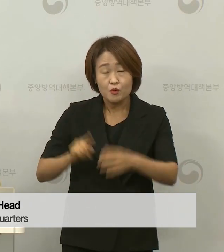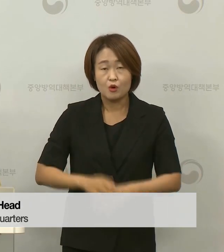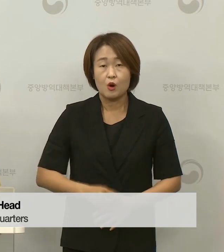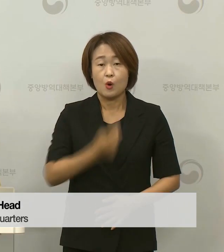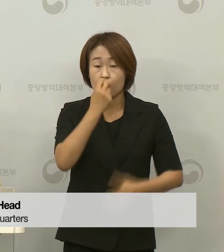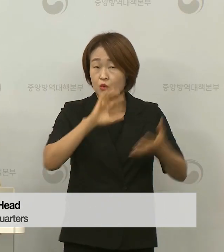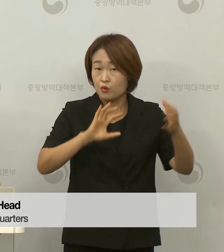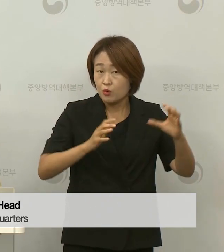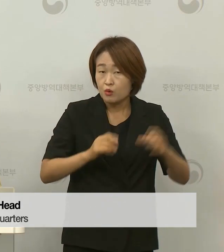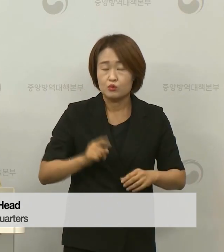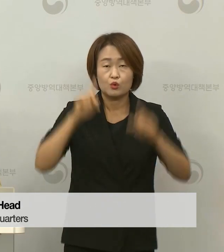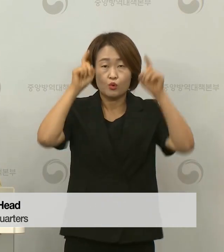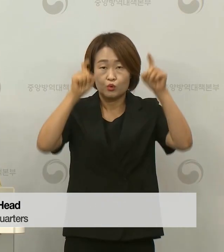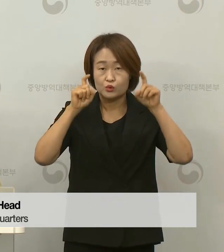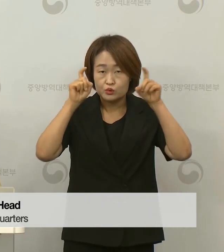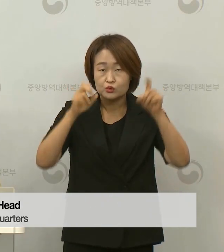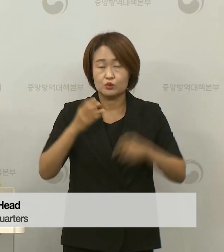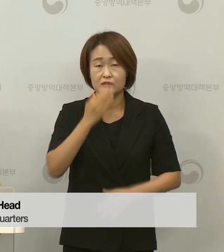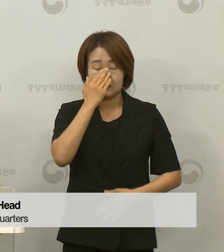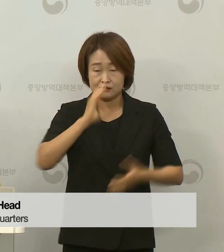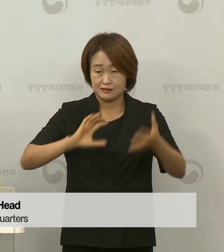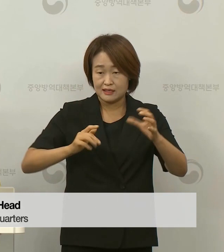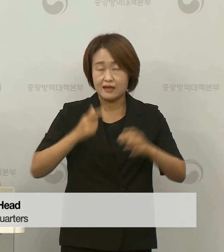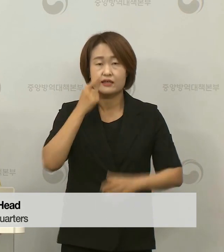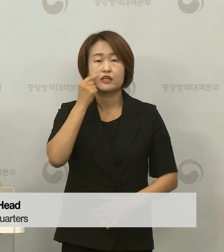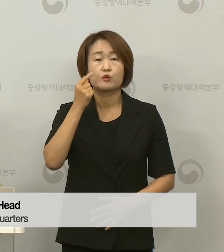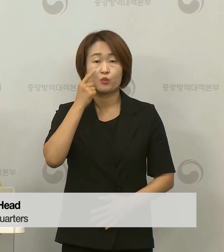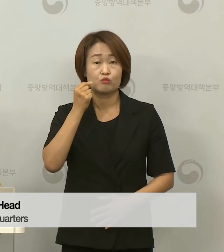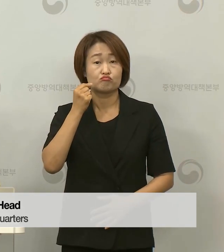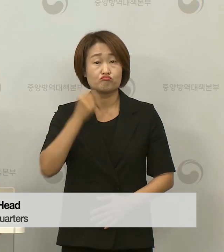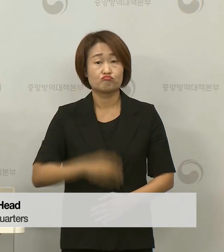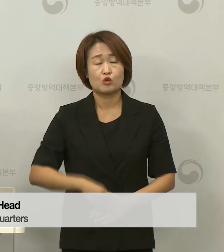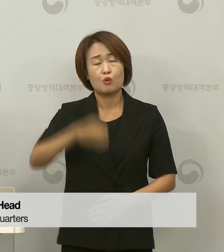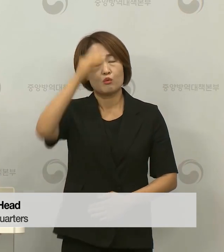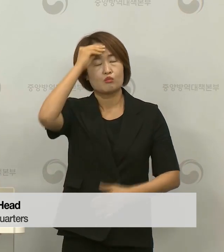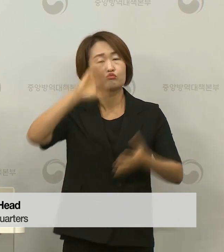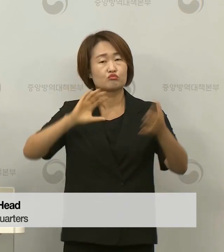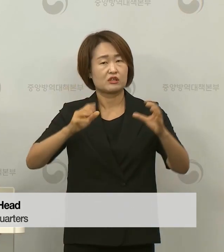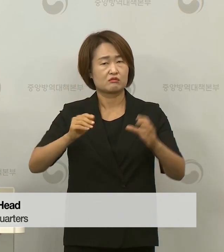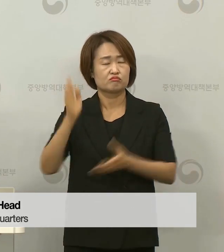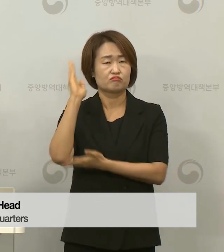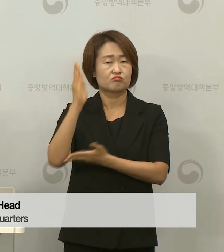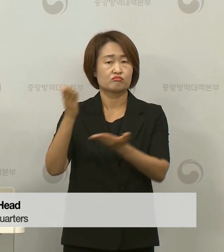struggle containing the virus, like Hong Kong, Australia, Israel and Japan,...we pledge not